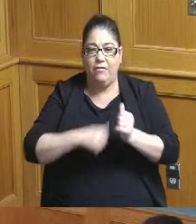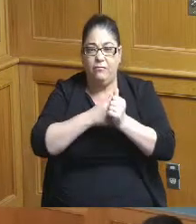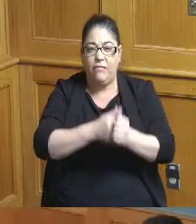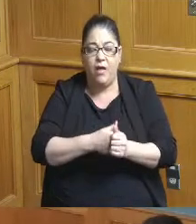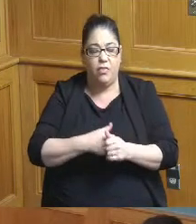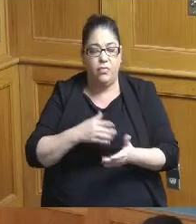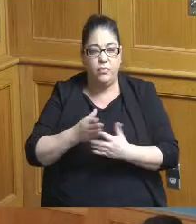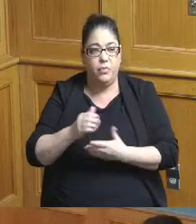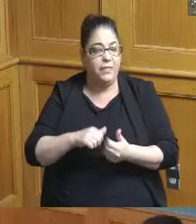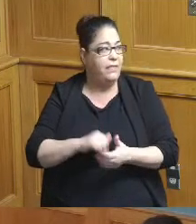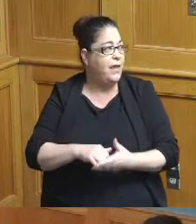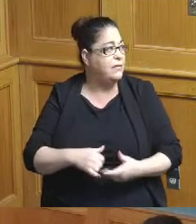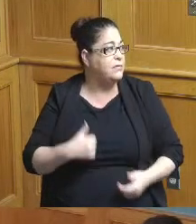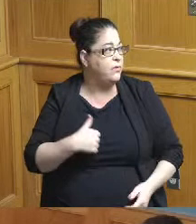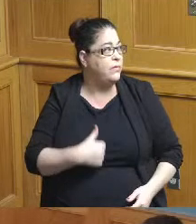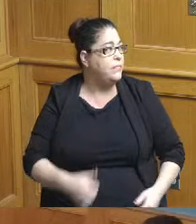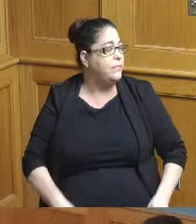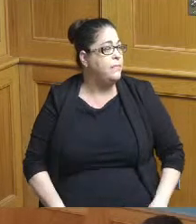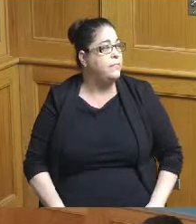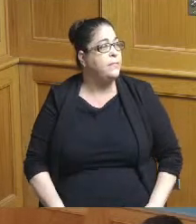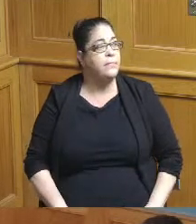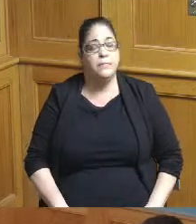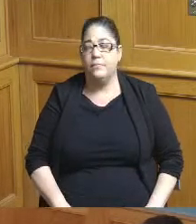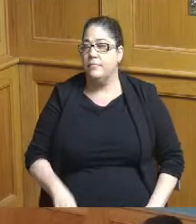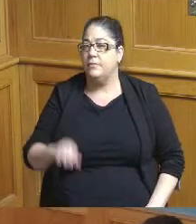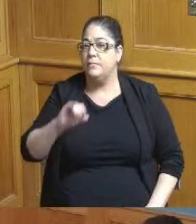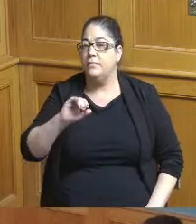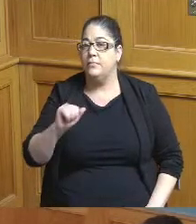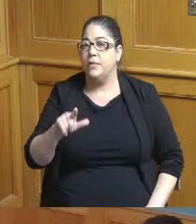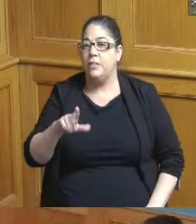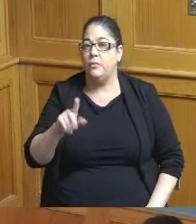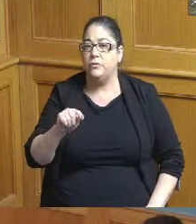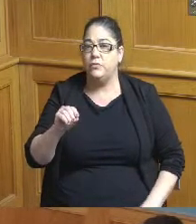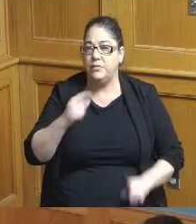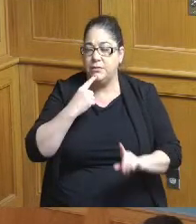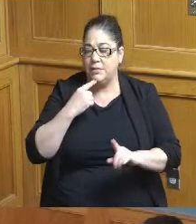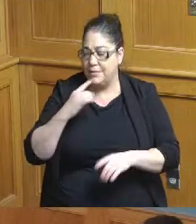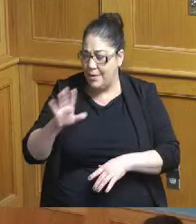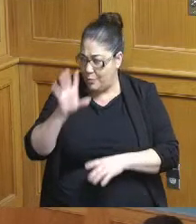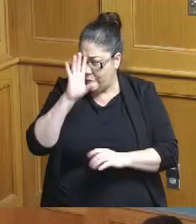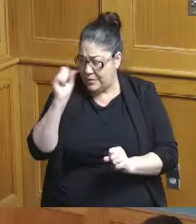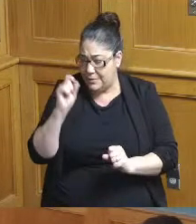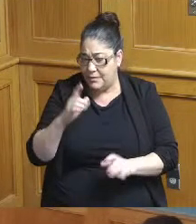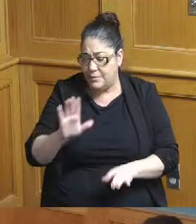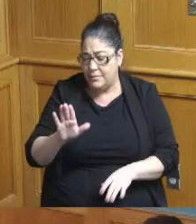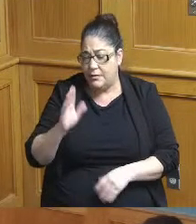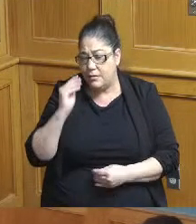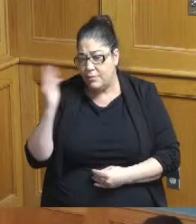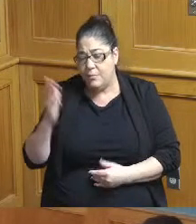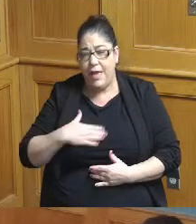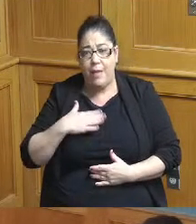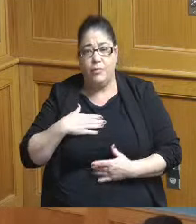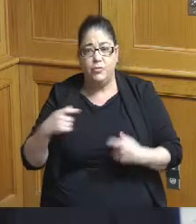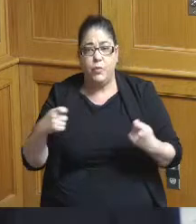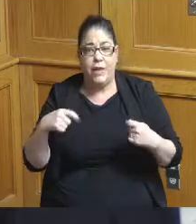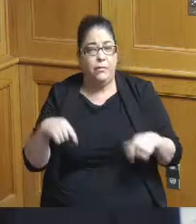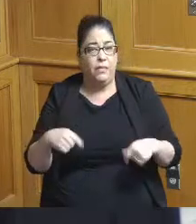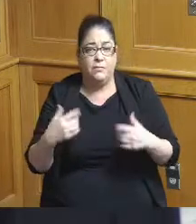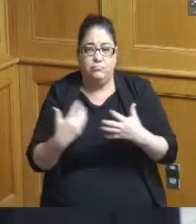with you all today and Madam President just very briefly so I'm happy to handle this however the